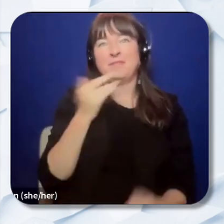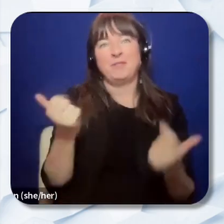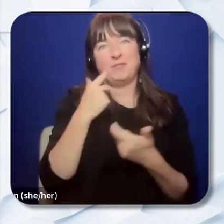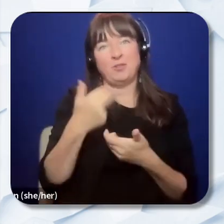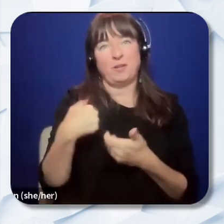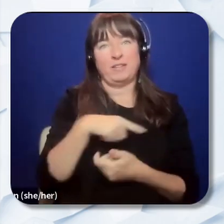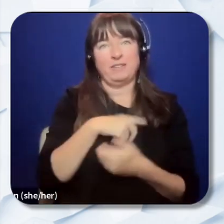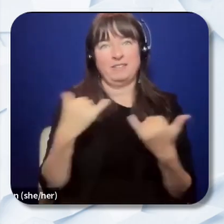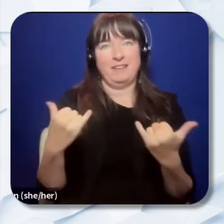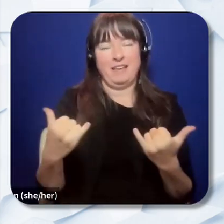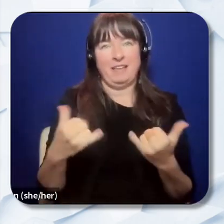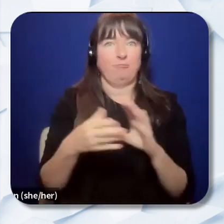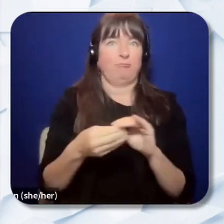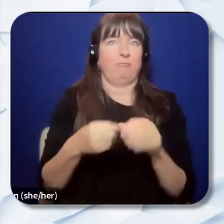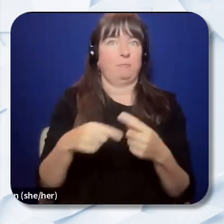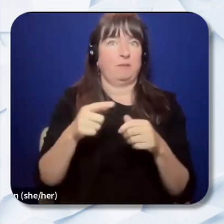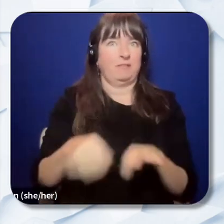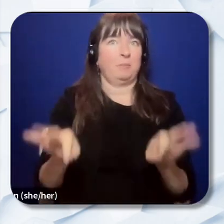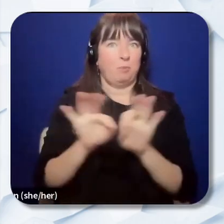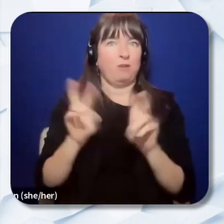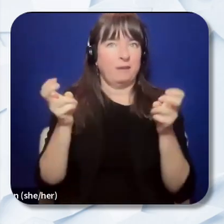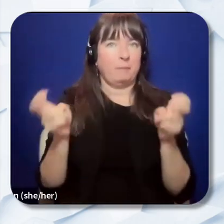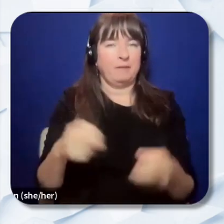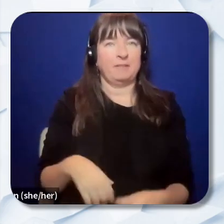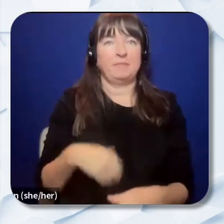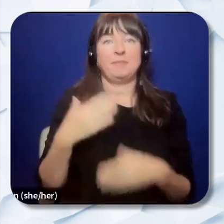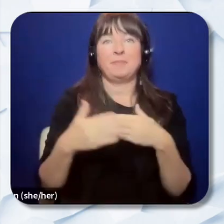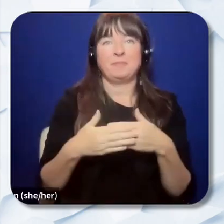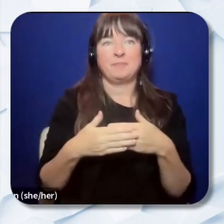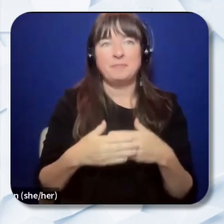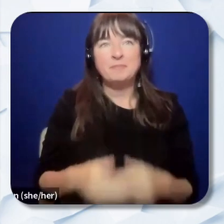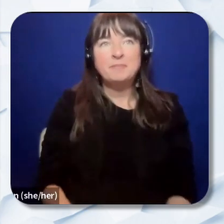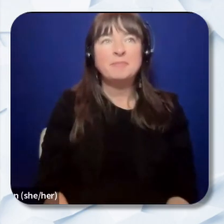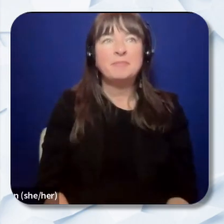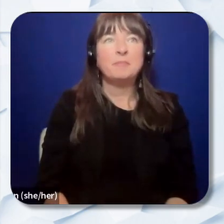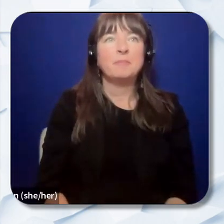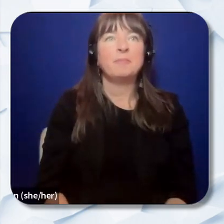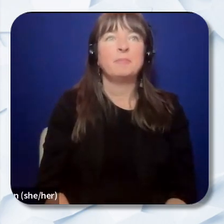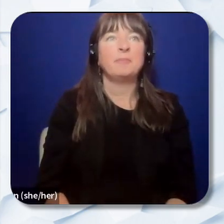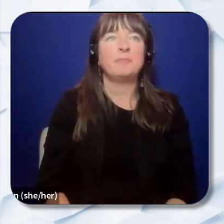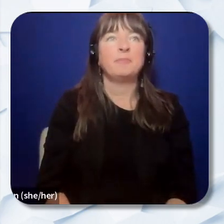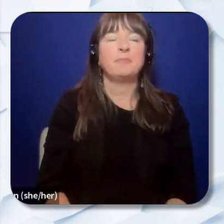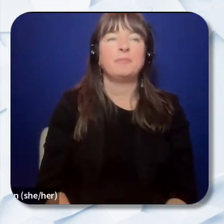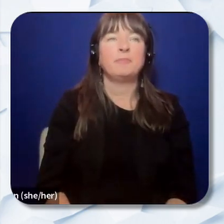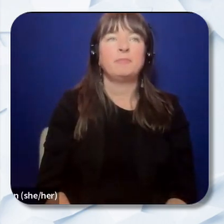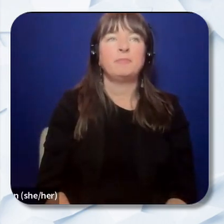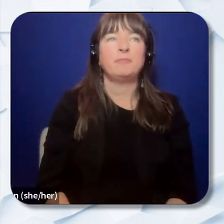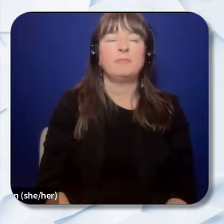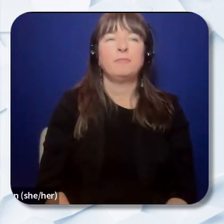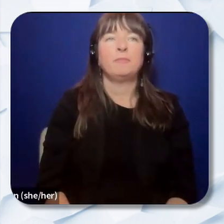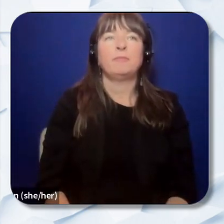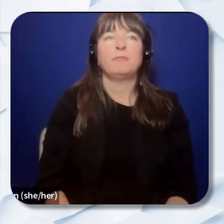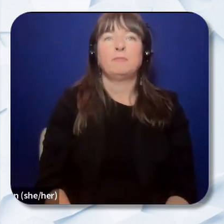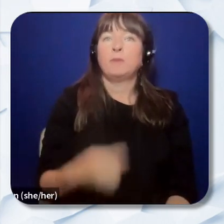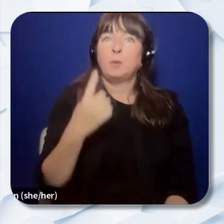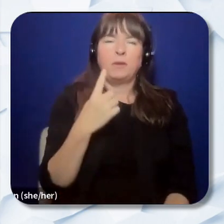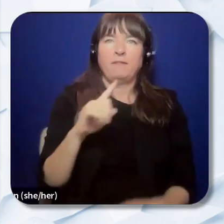and speaking on this important topic. Next slide please. So in this one of the first questions is